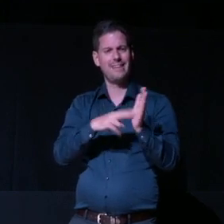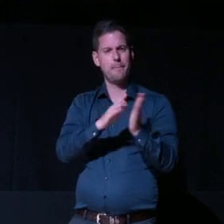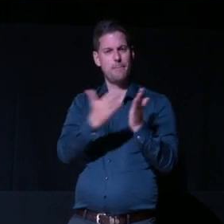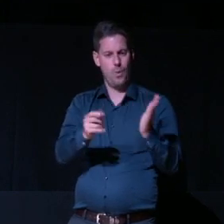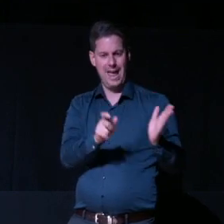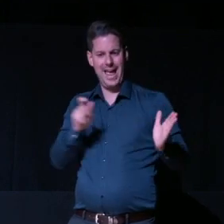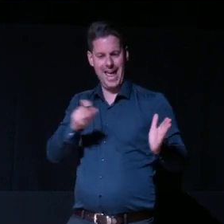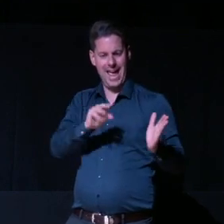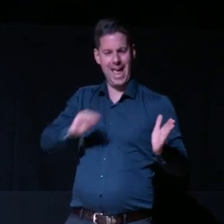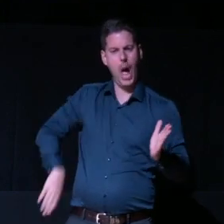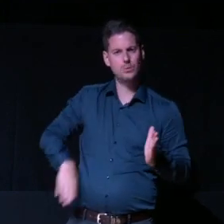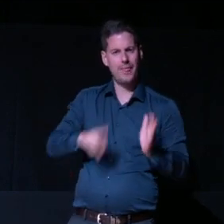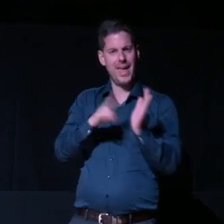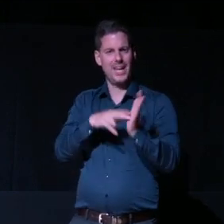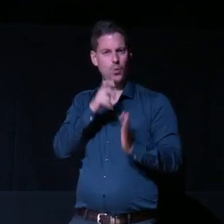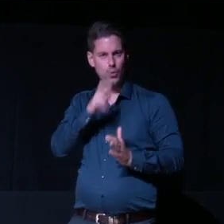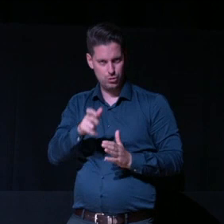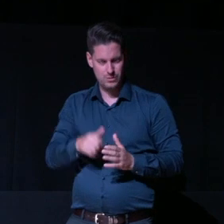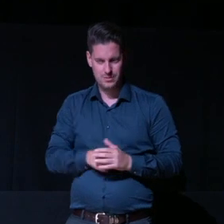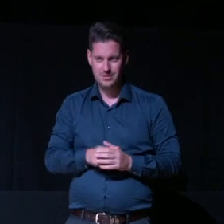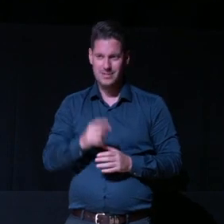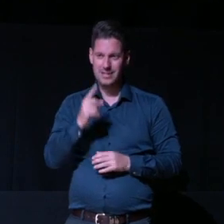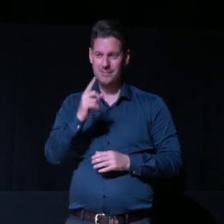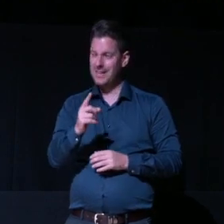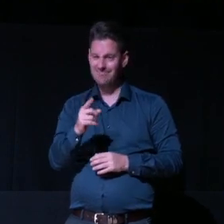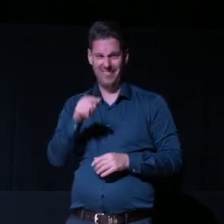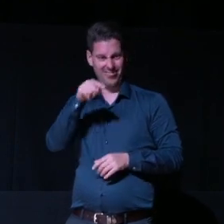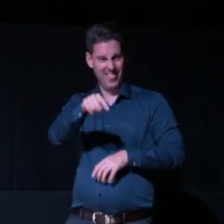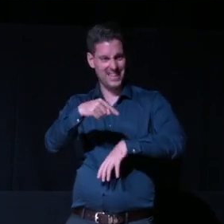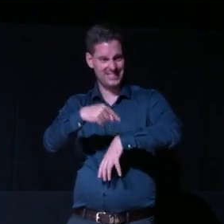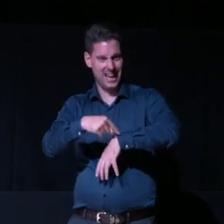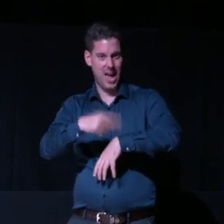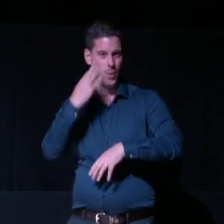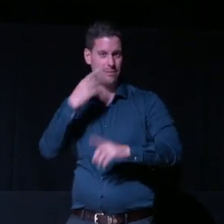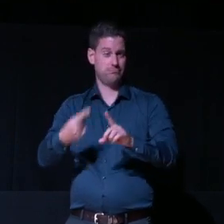giving context to this was a different time. This is how people spoke